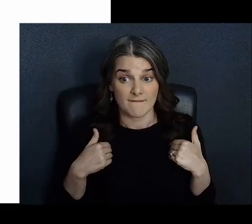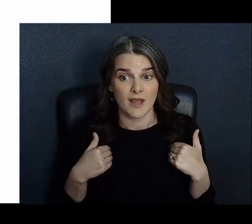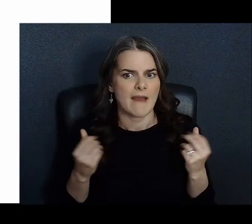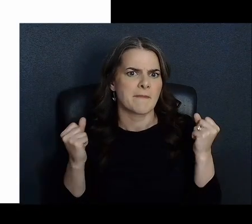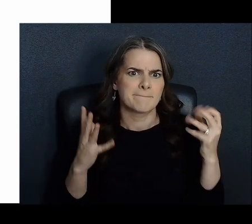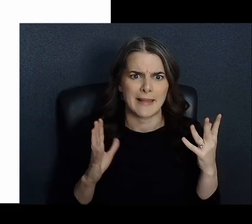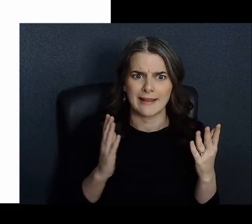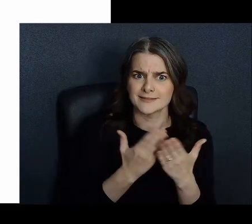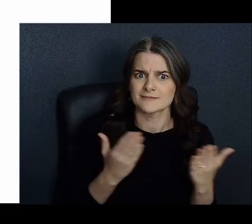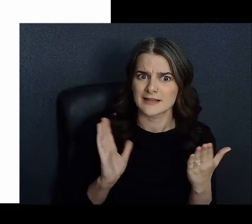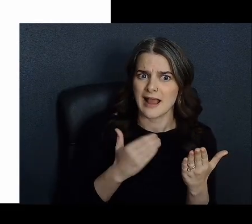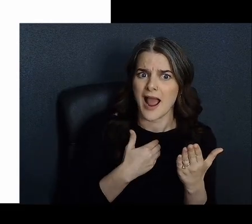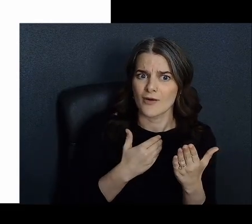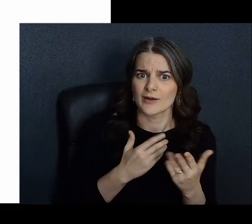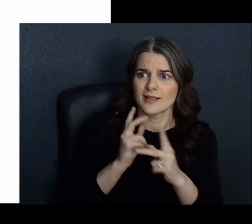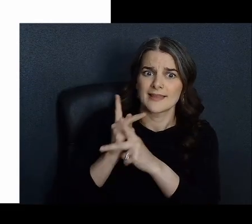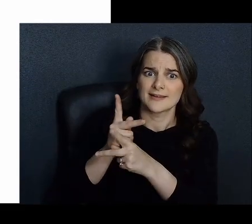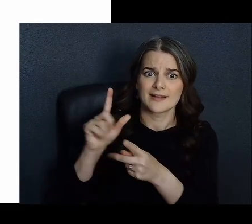that you could try out if you live in Pennsylvania.